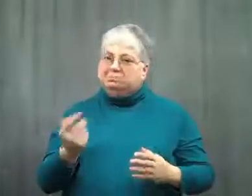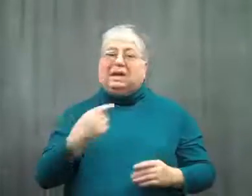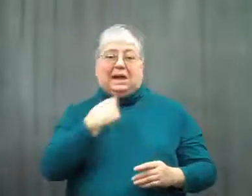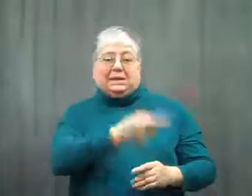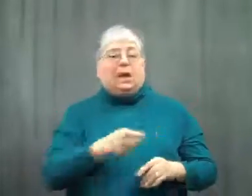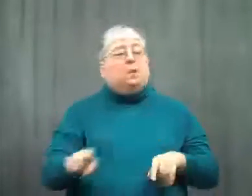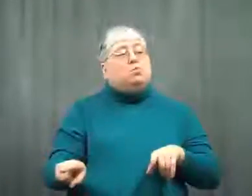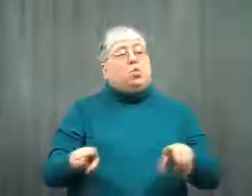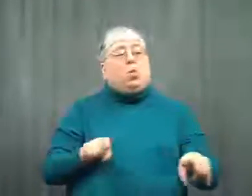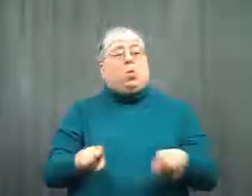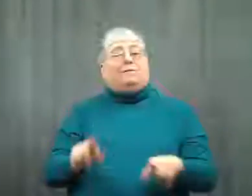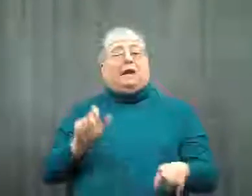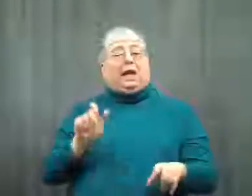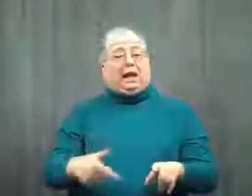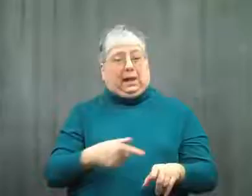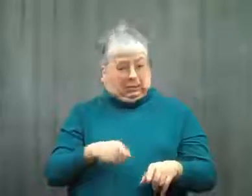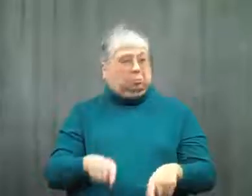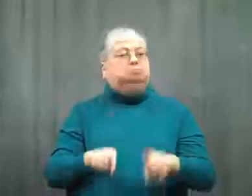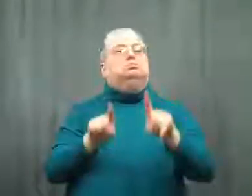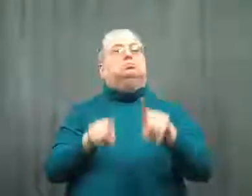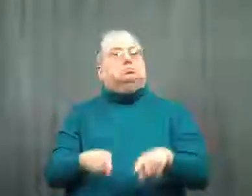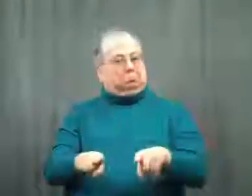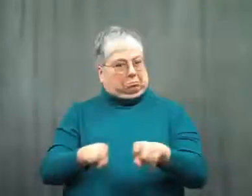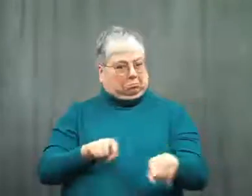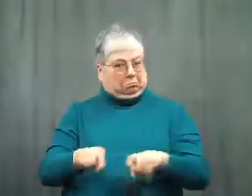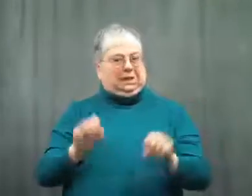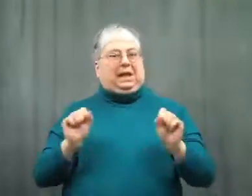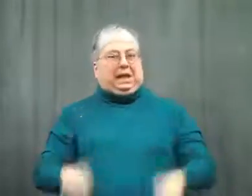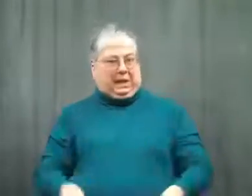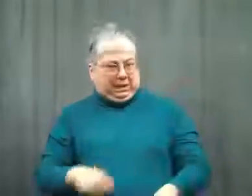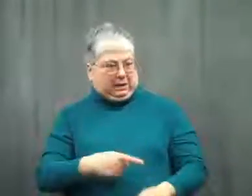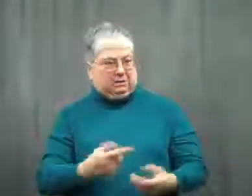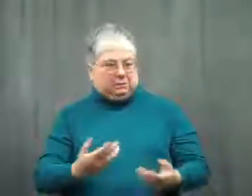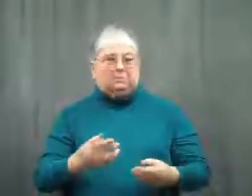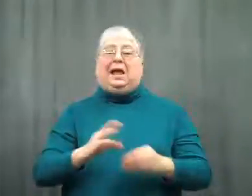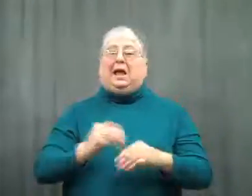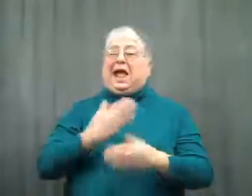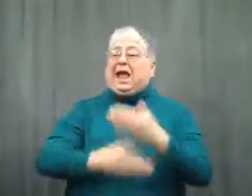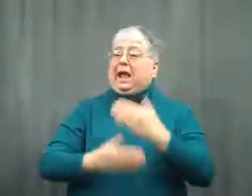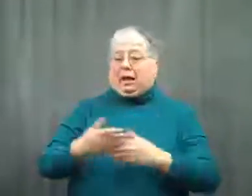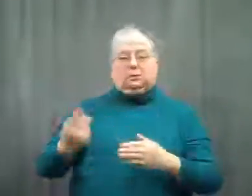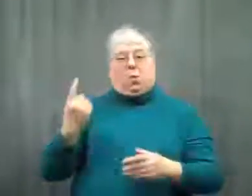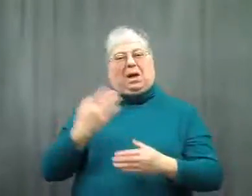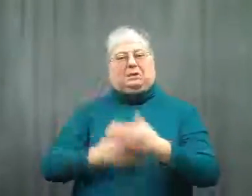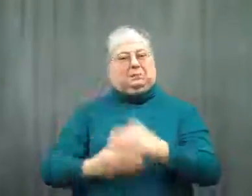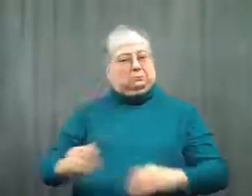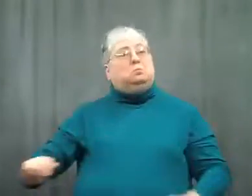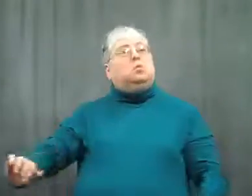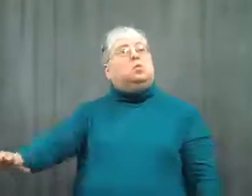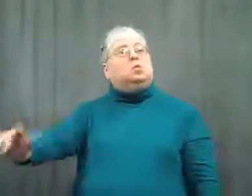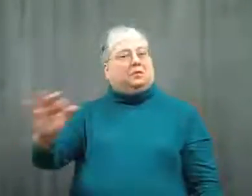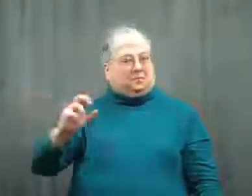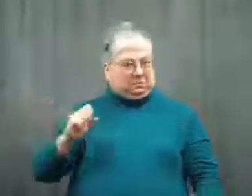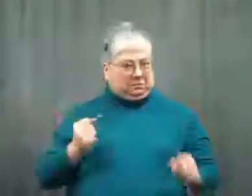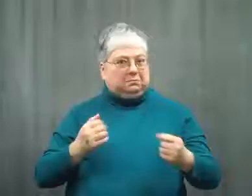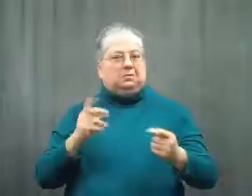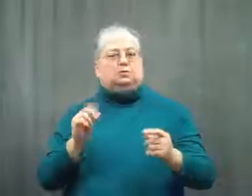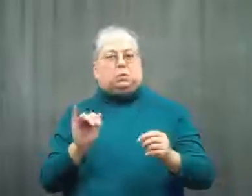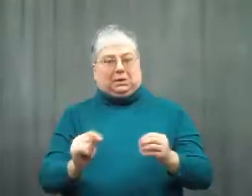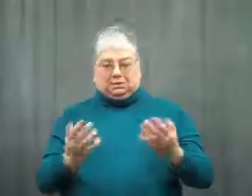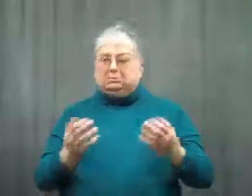She could move her legs on command. She could move her hand around.